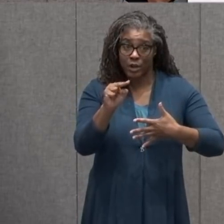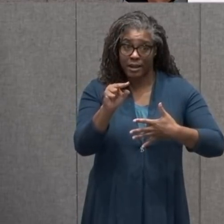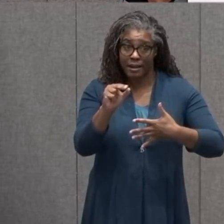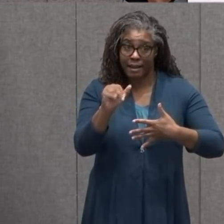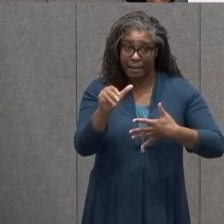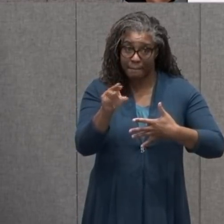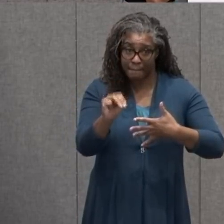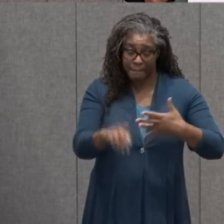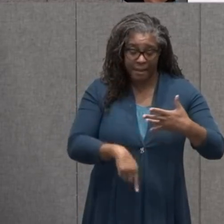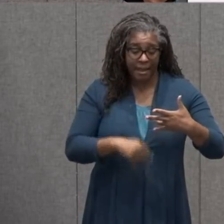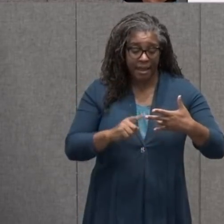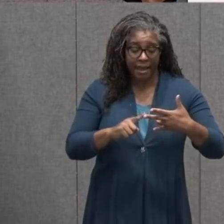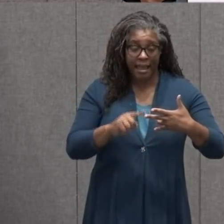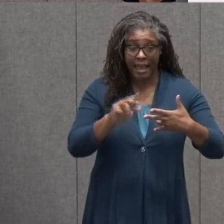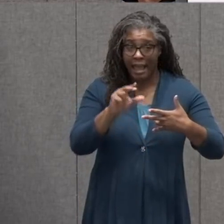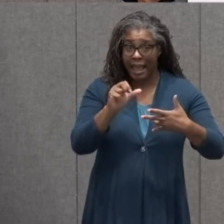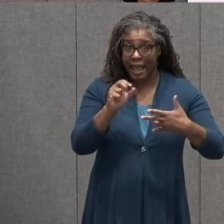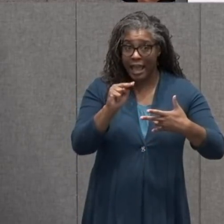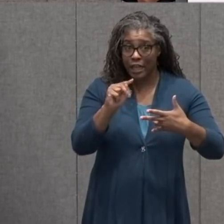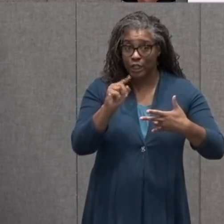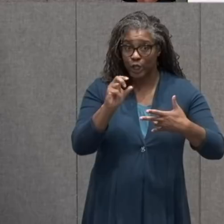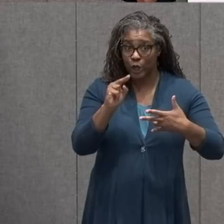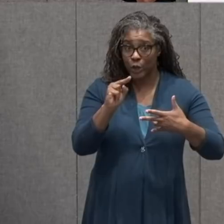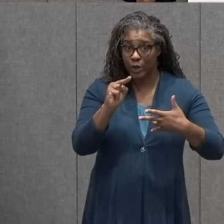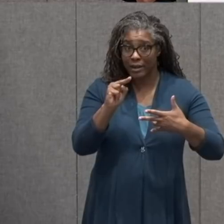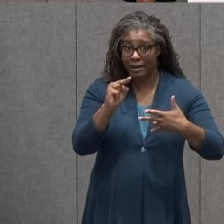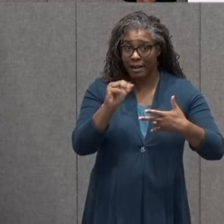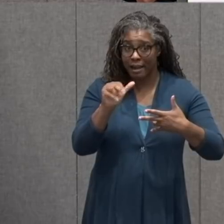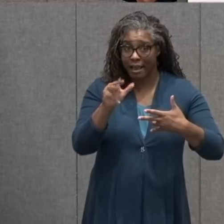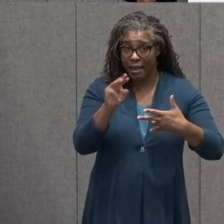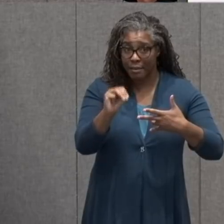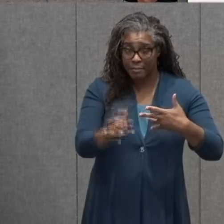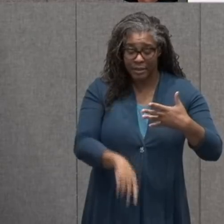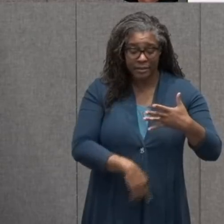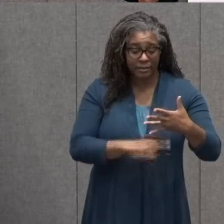and I'm gonna say the seeds blew from the flower,